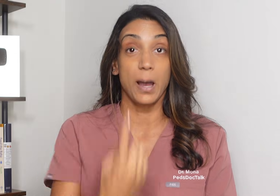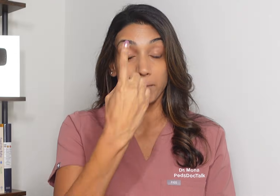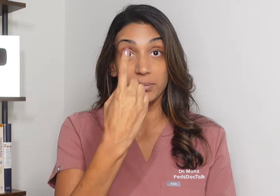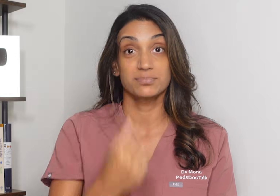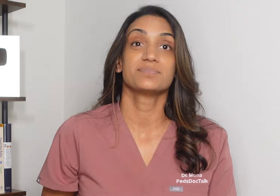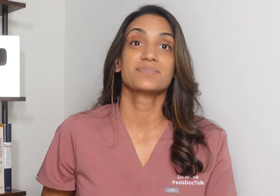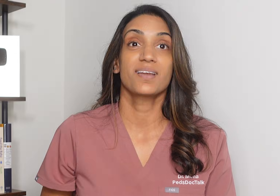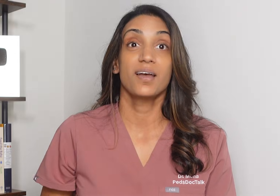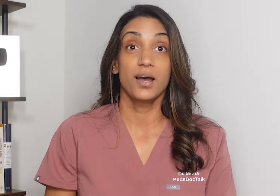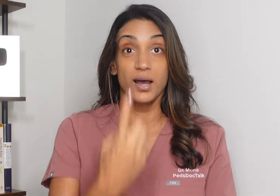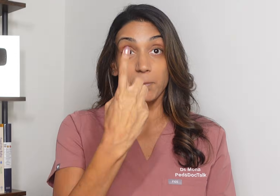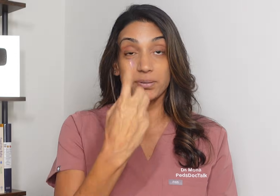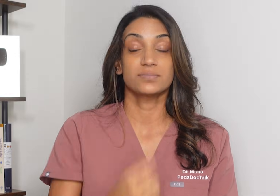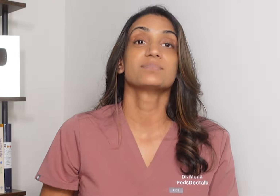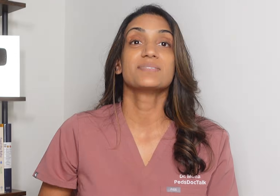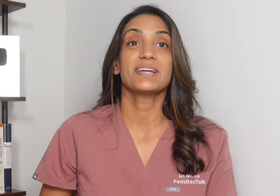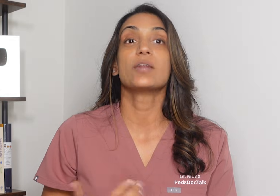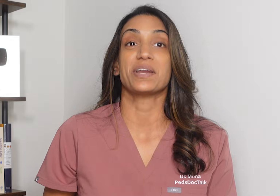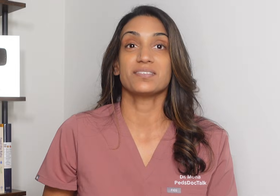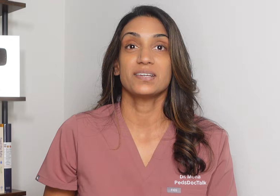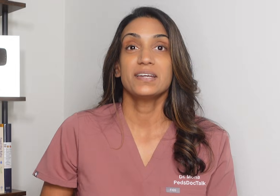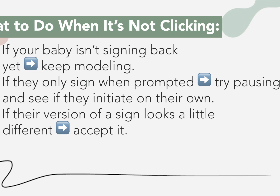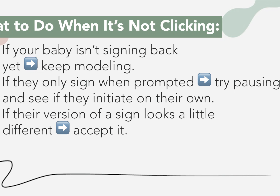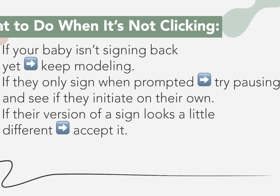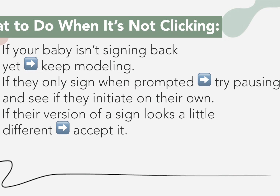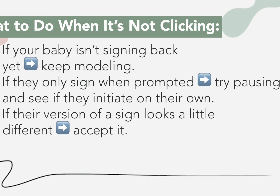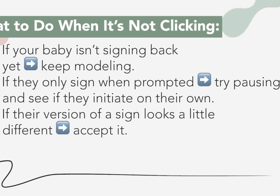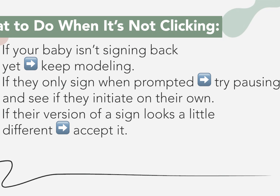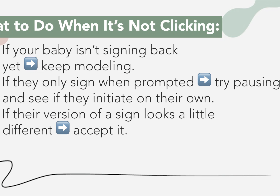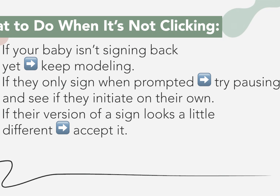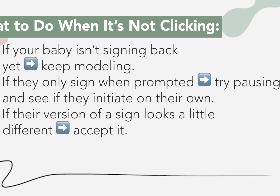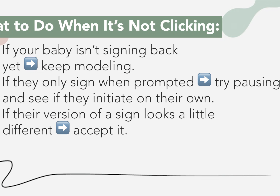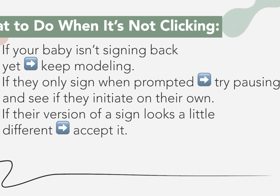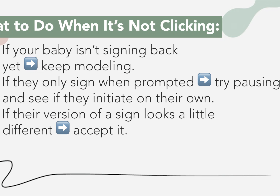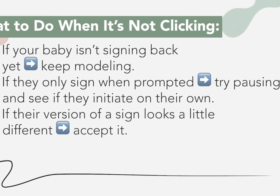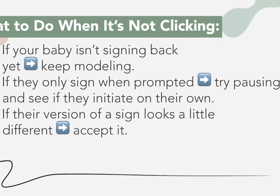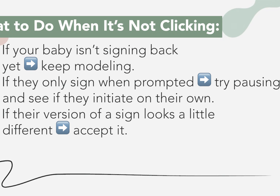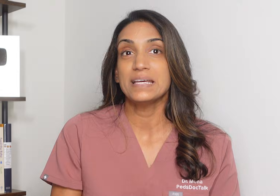Up, up and wait. If their version of the sign looks a little different, accept it.